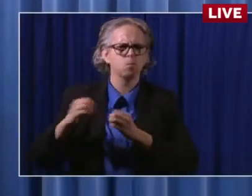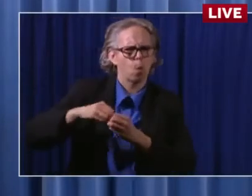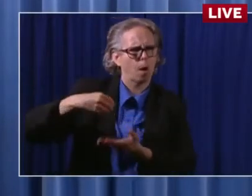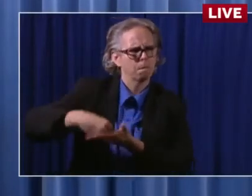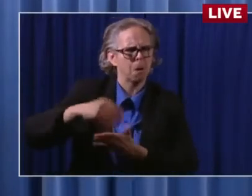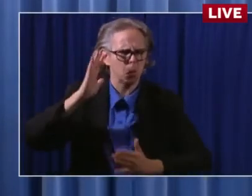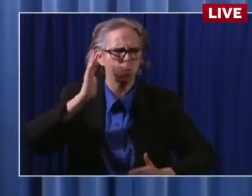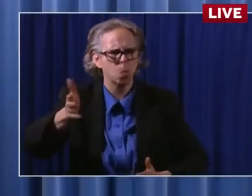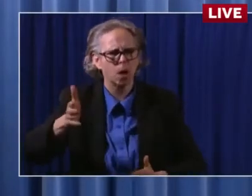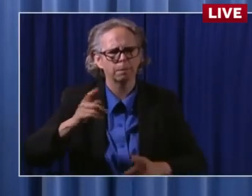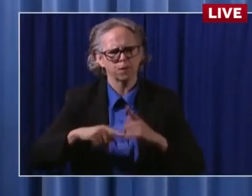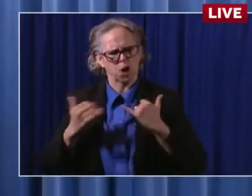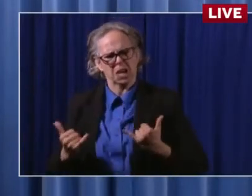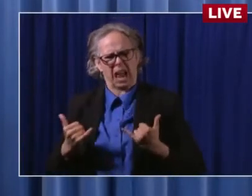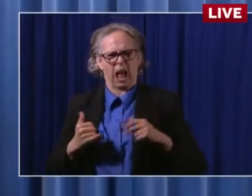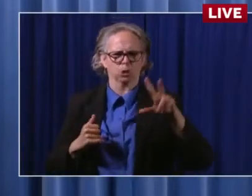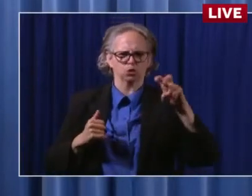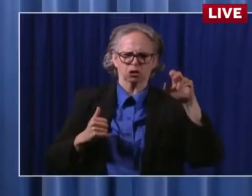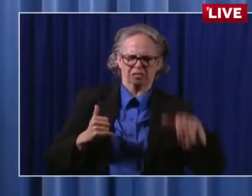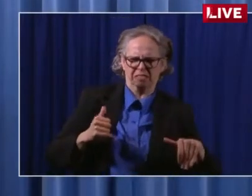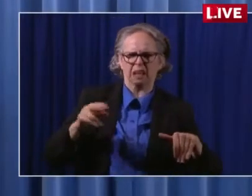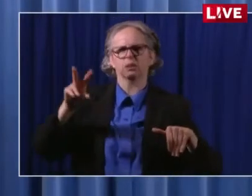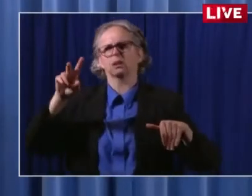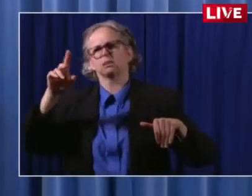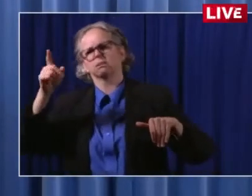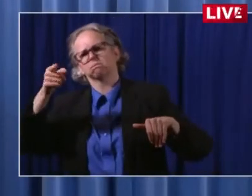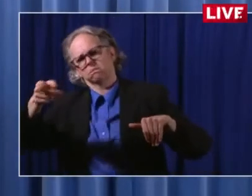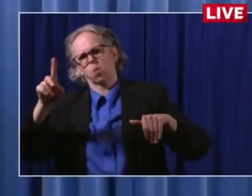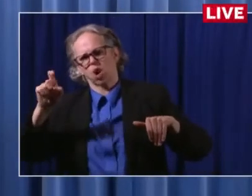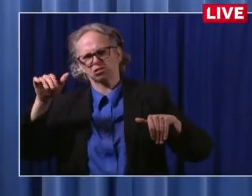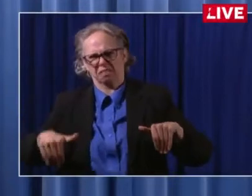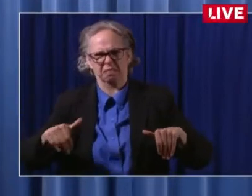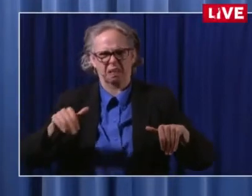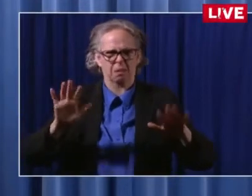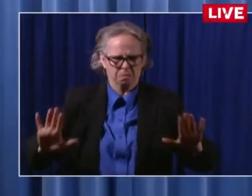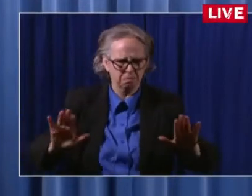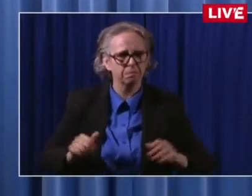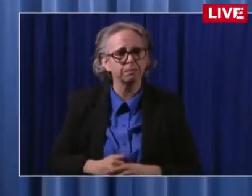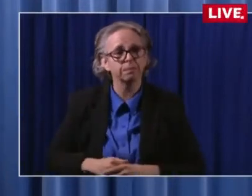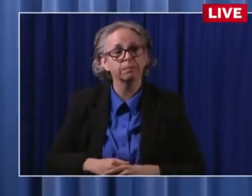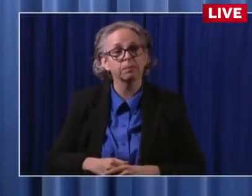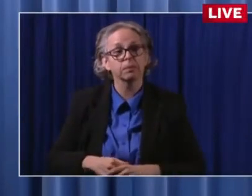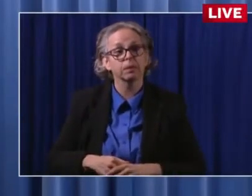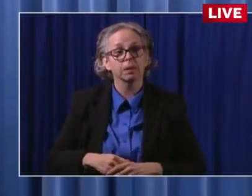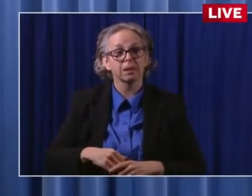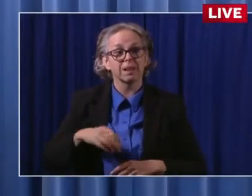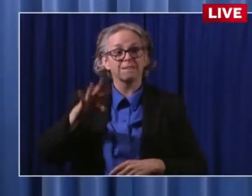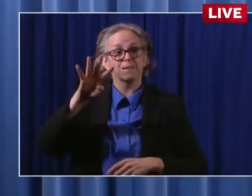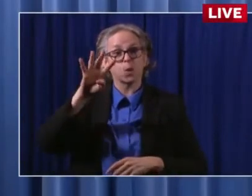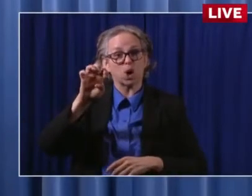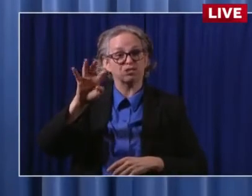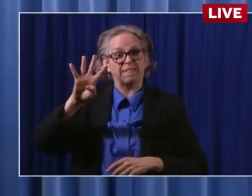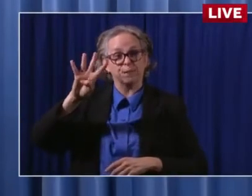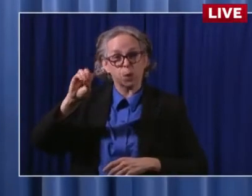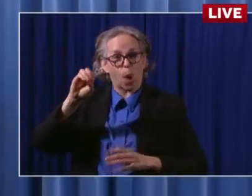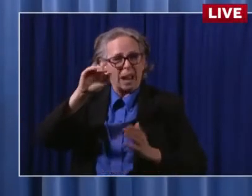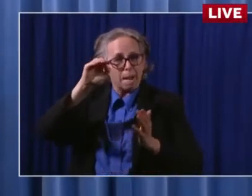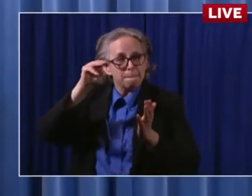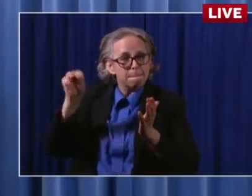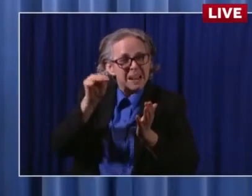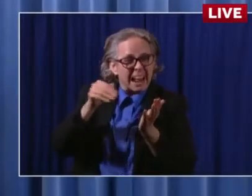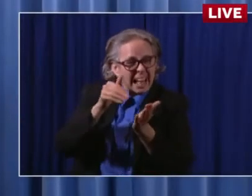ACT FOR EDUCATION IN THE STATE OF OHIO.